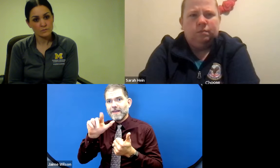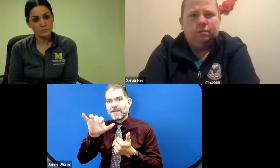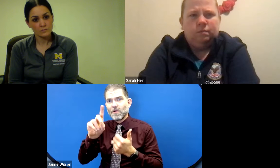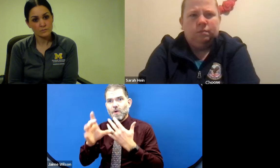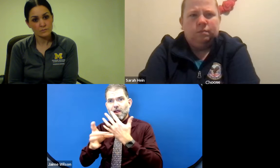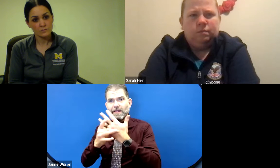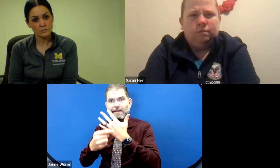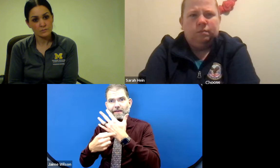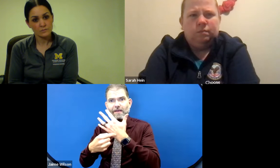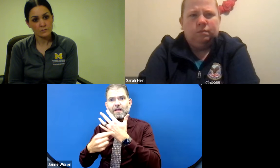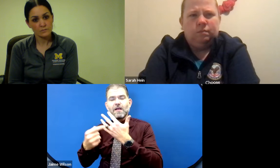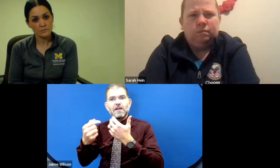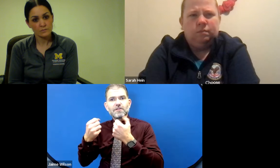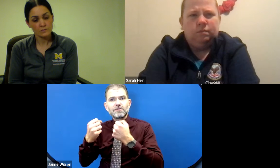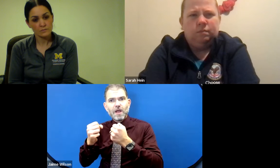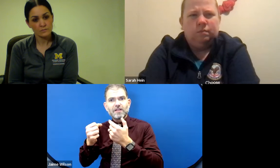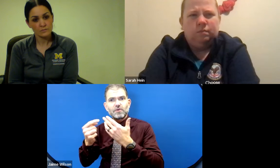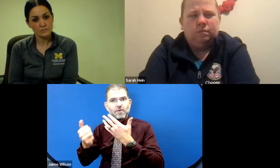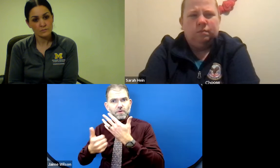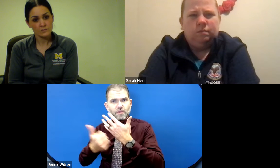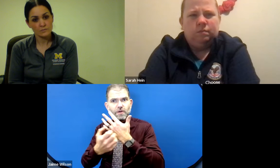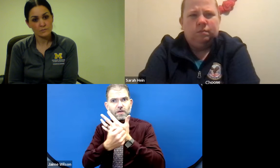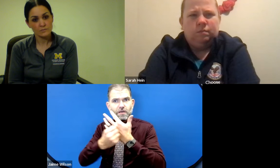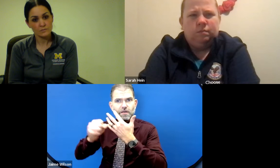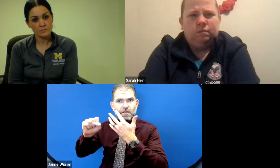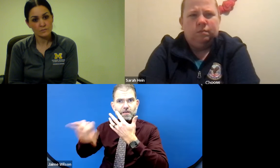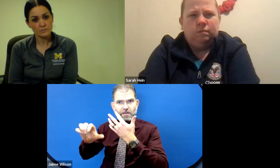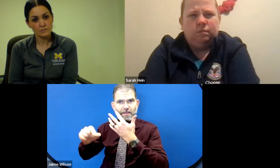ASL Interpreter: which is ASL Interpreter: Beta with the related to the Beta ameliaoid blocker.